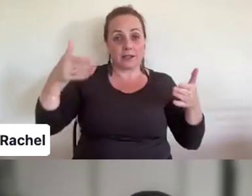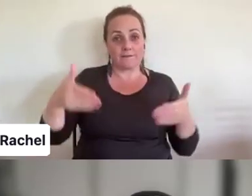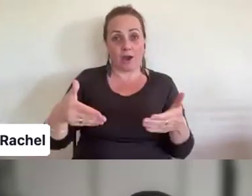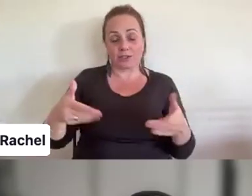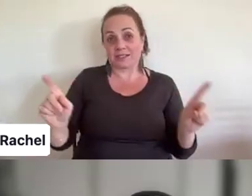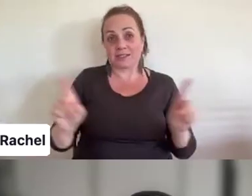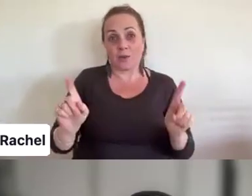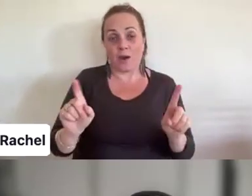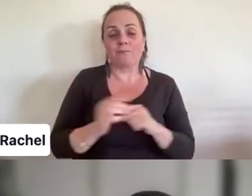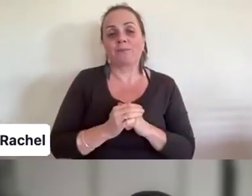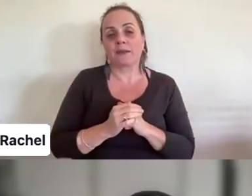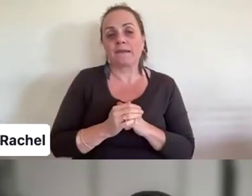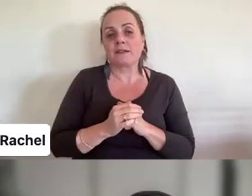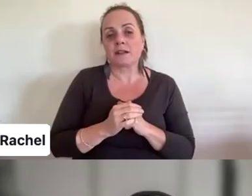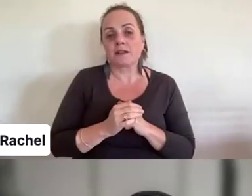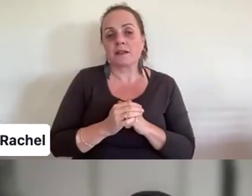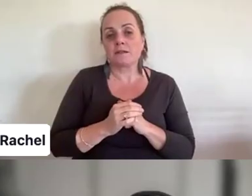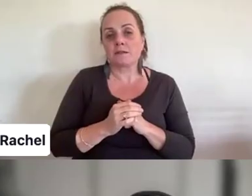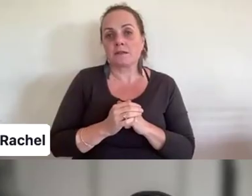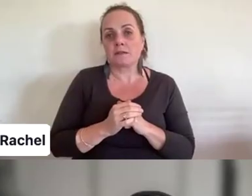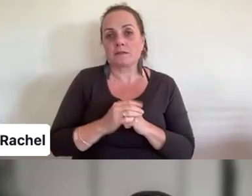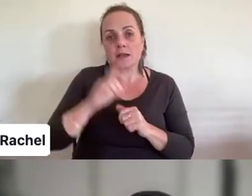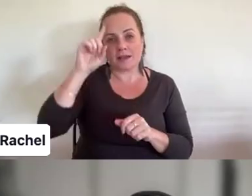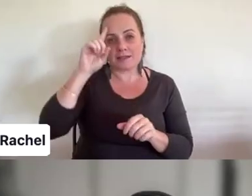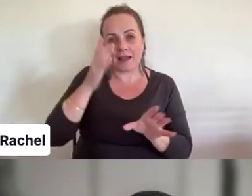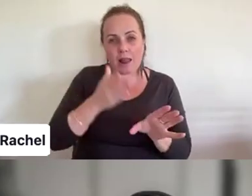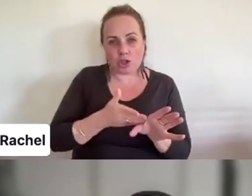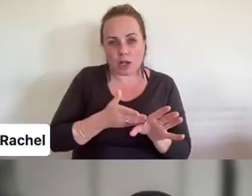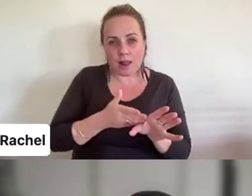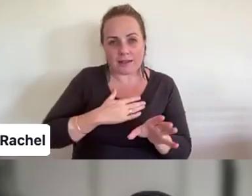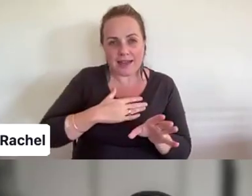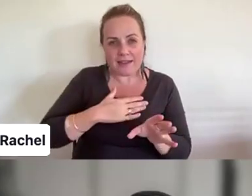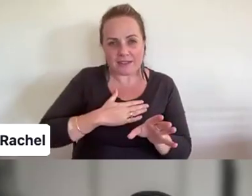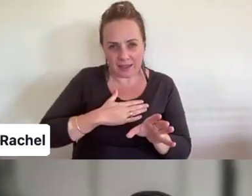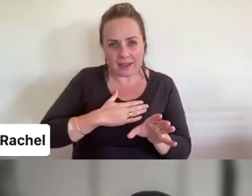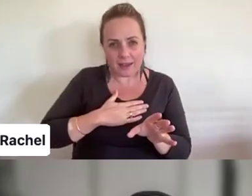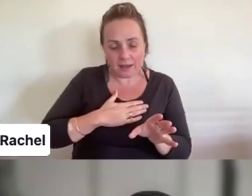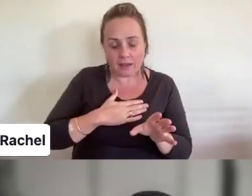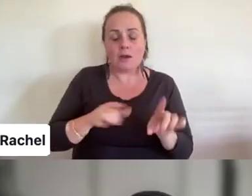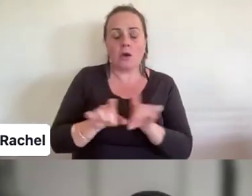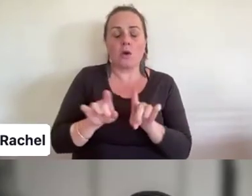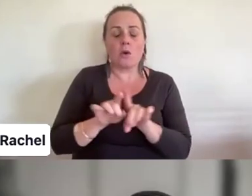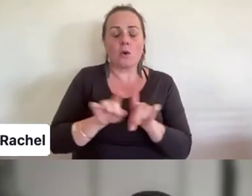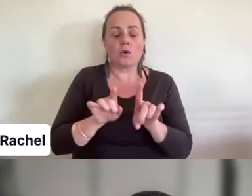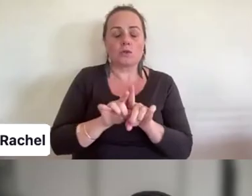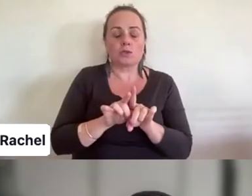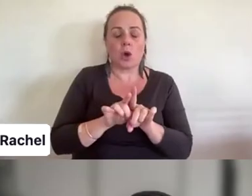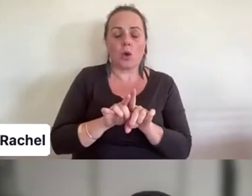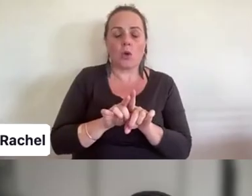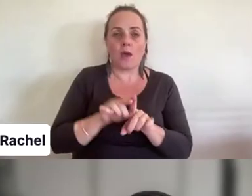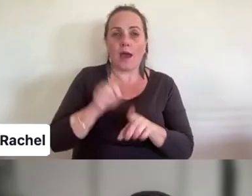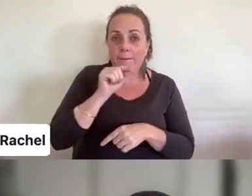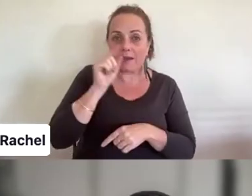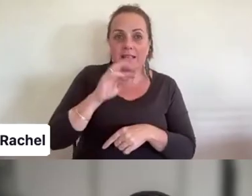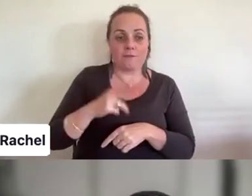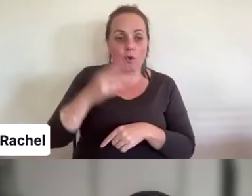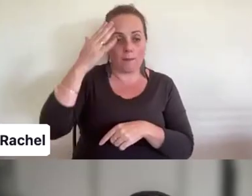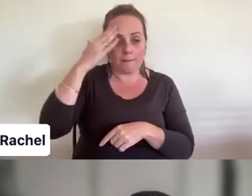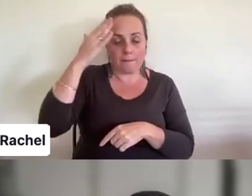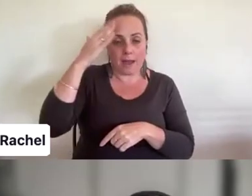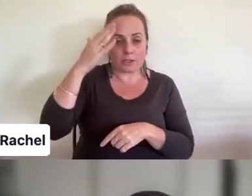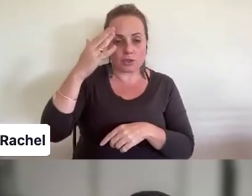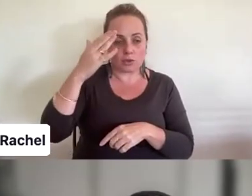the psychological safety, and also the ability for members to bring their full selves to